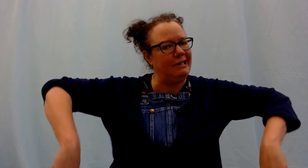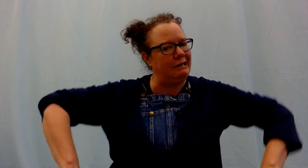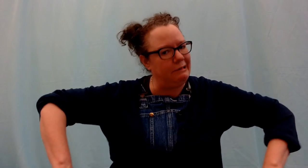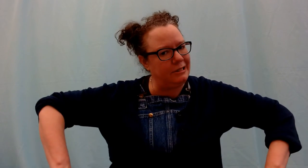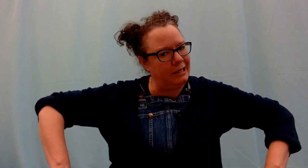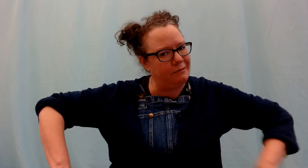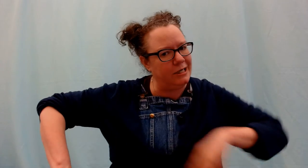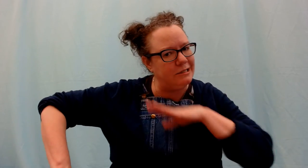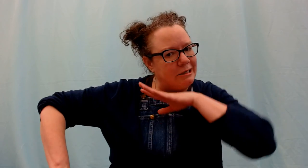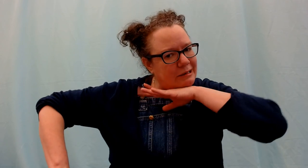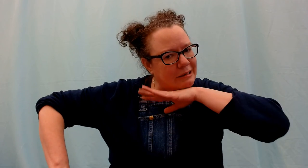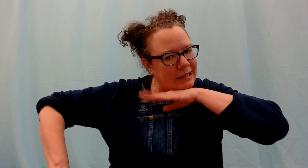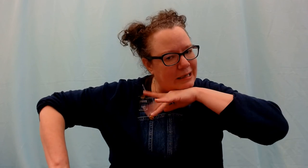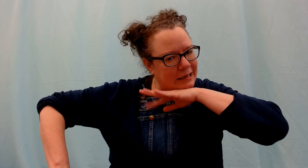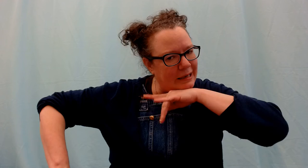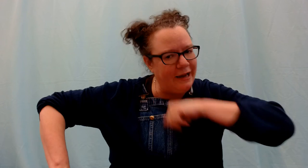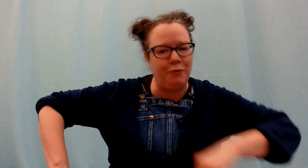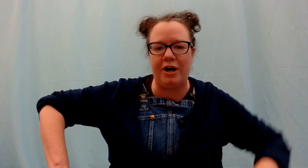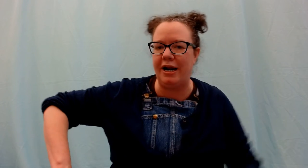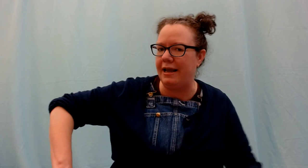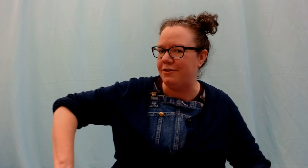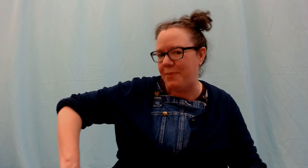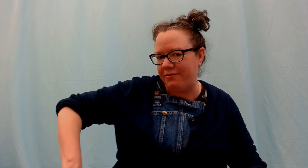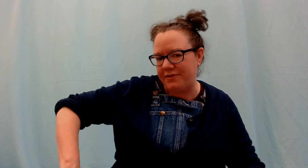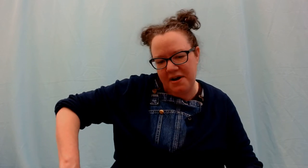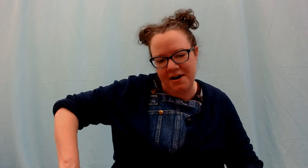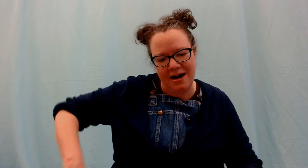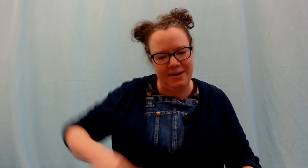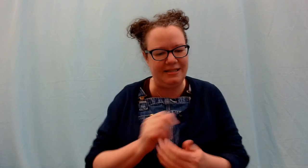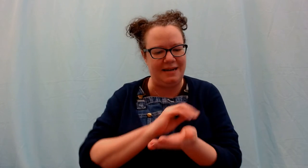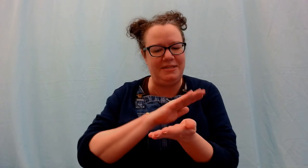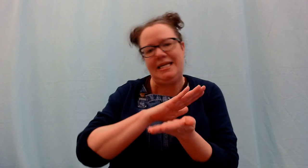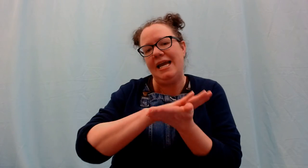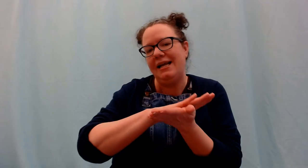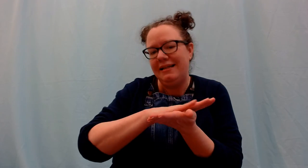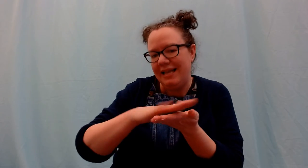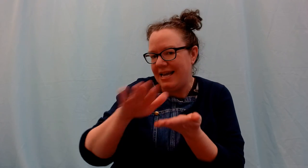"It looks like we're dirty. We're gonna get in the bathtub. And it's time to get clean!"